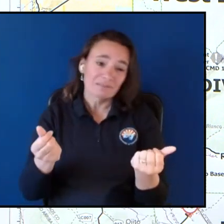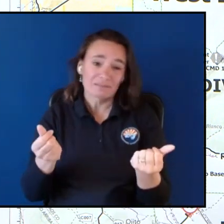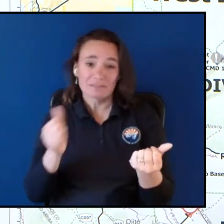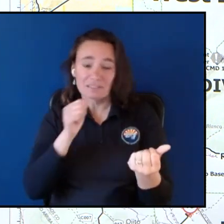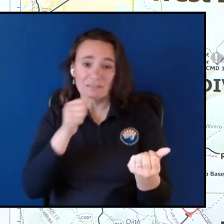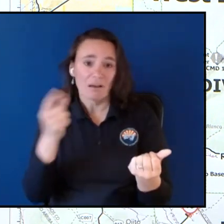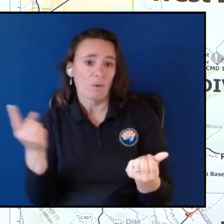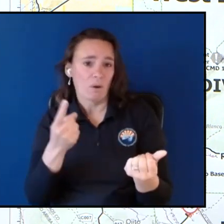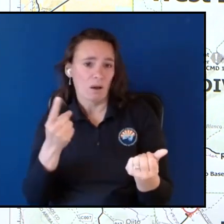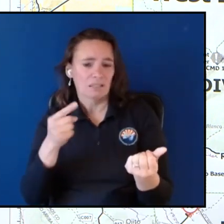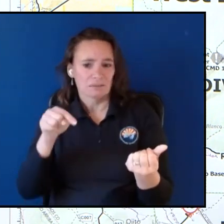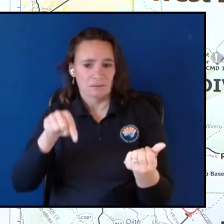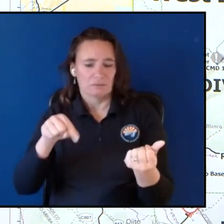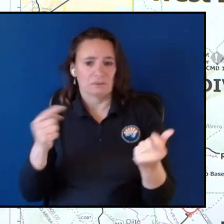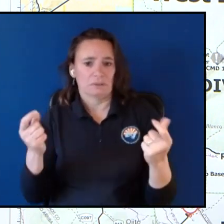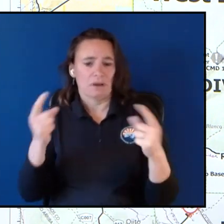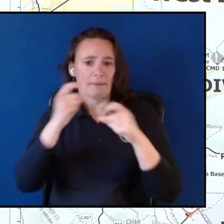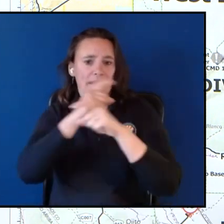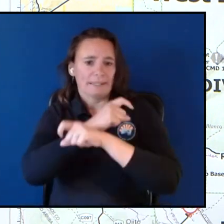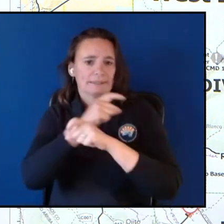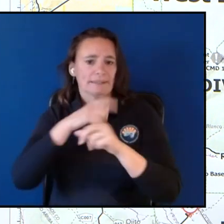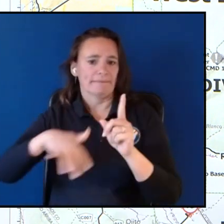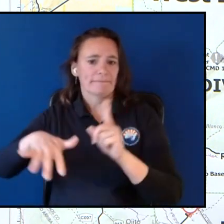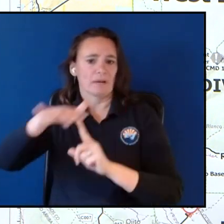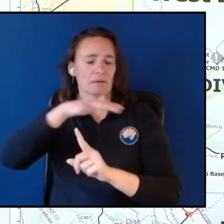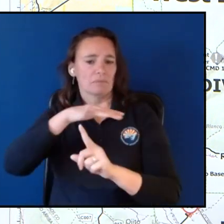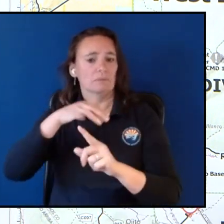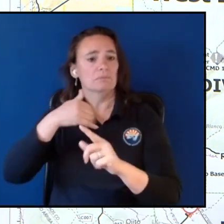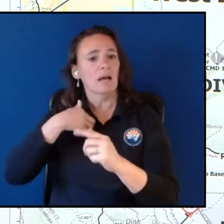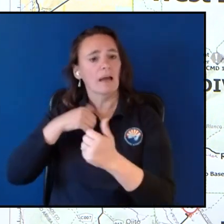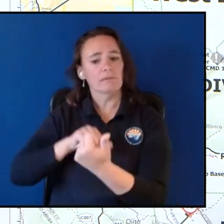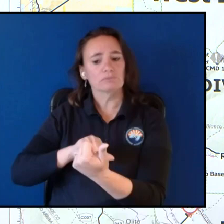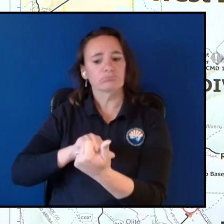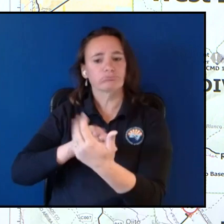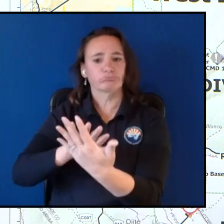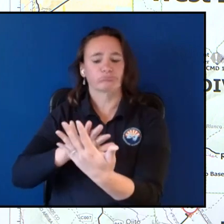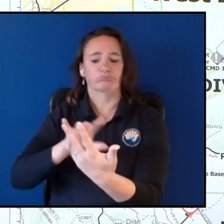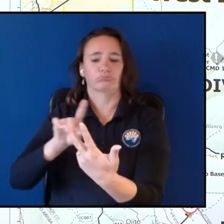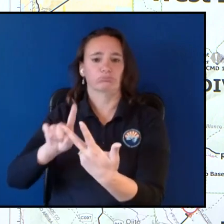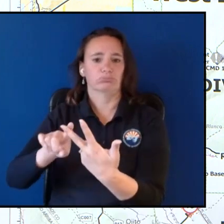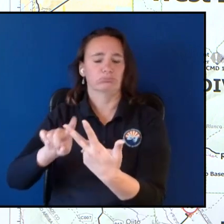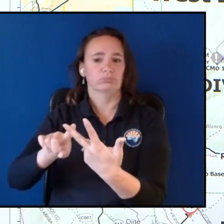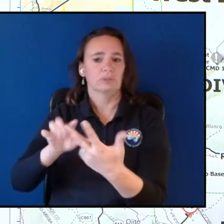have an approach and that approach should guide us towards a solution. It should be iterative. It should